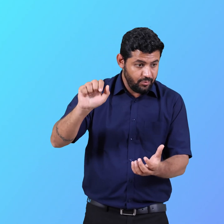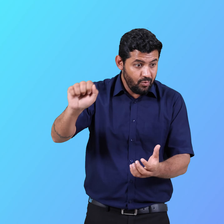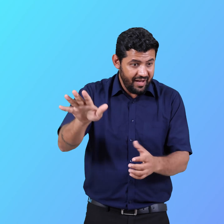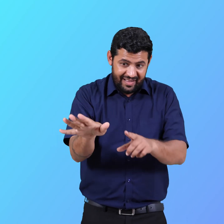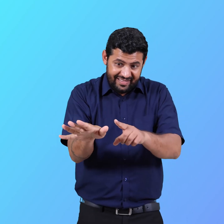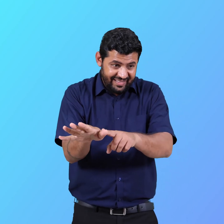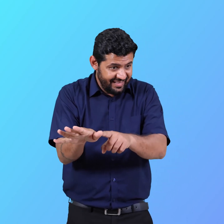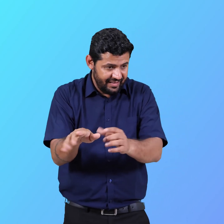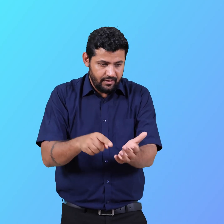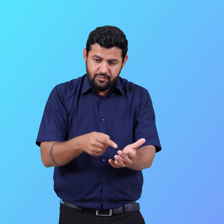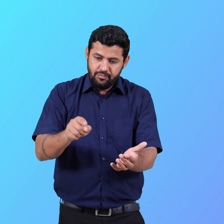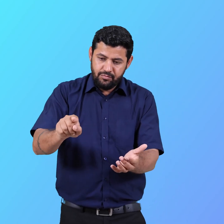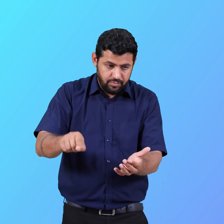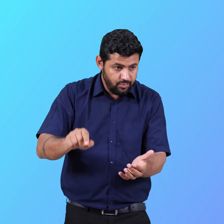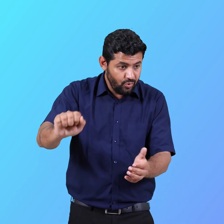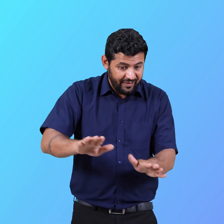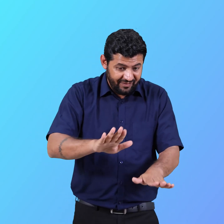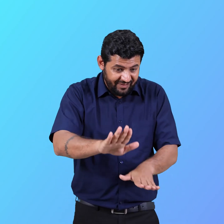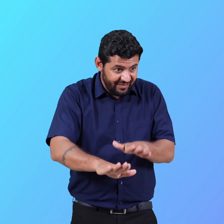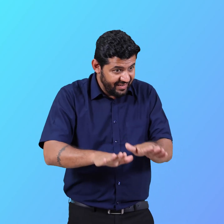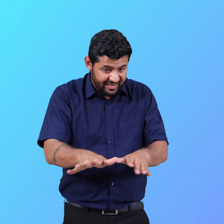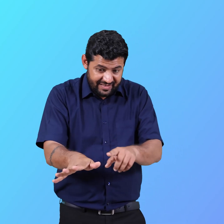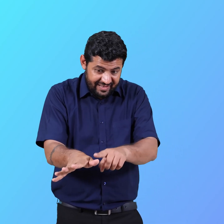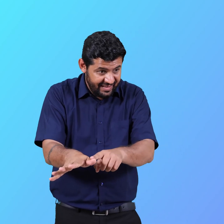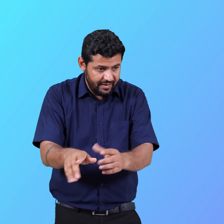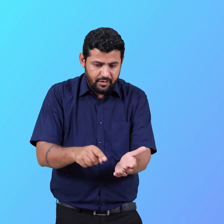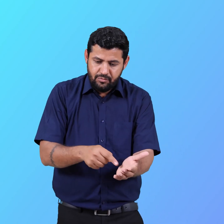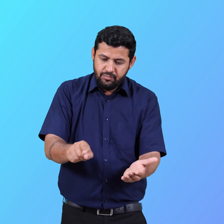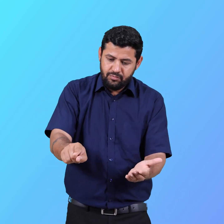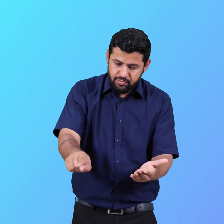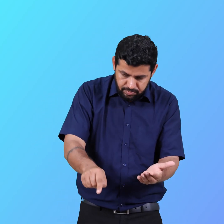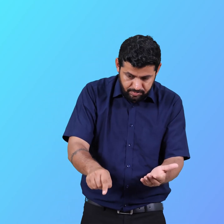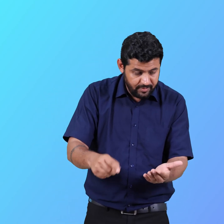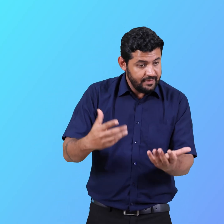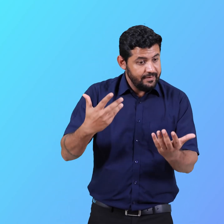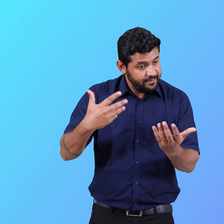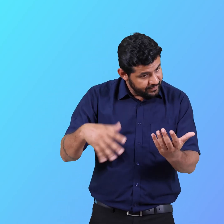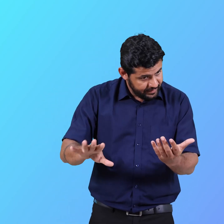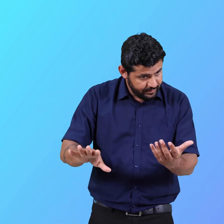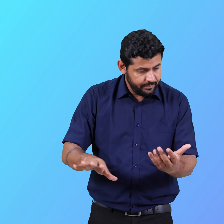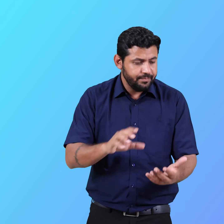The priest will put some of this blood on the thumb of the right hand and on the big toe of the right foot of that person.